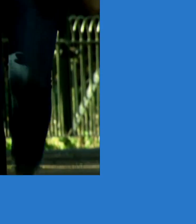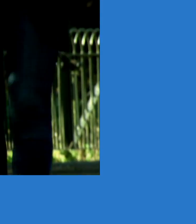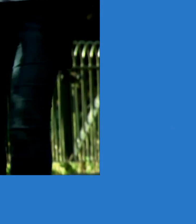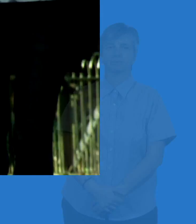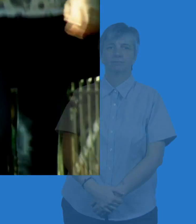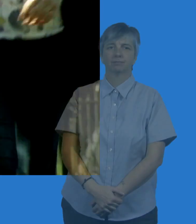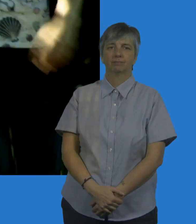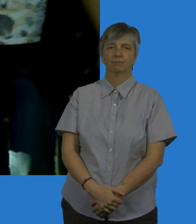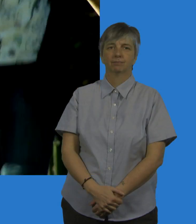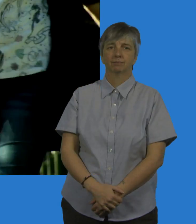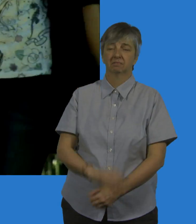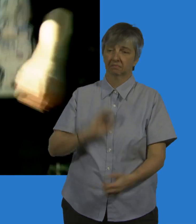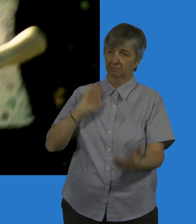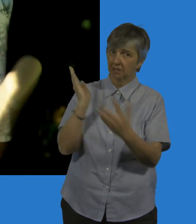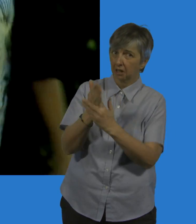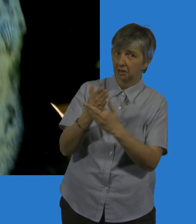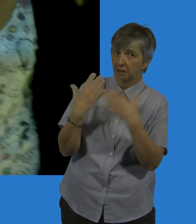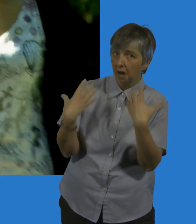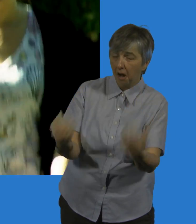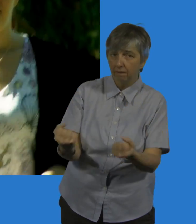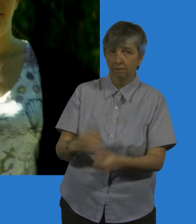Alexandra: If I didn’t have access to all of the things